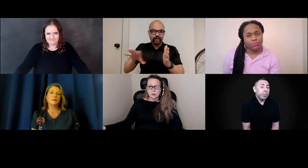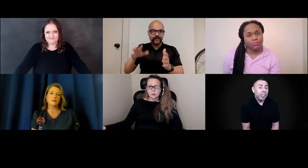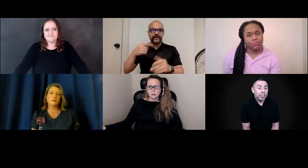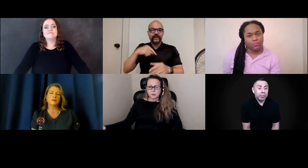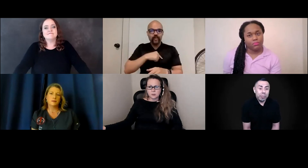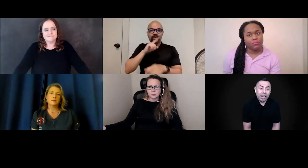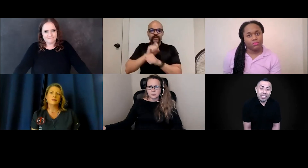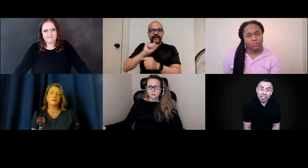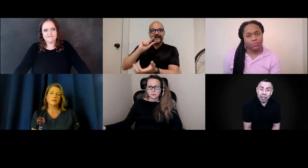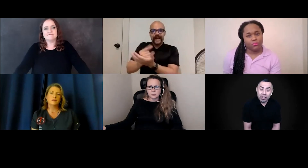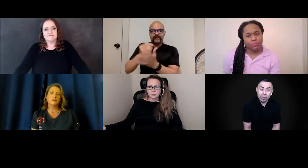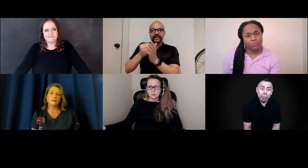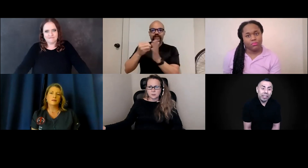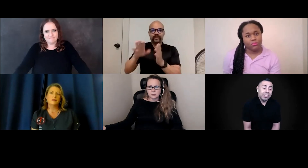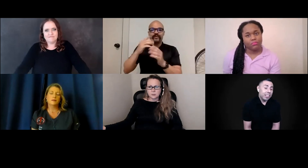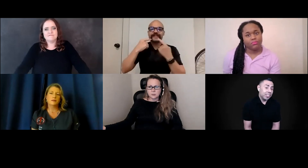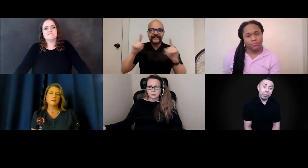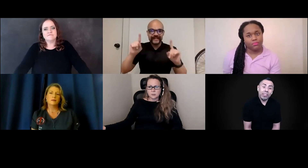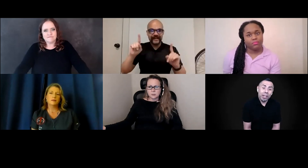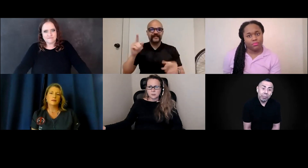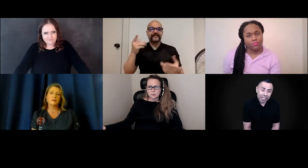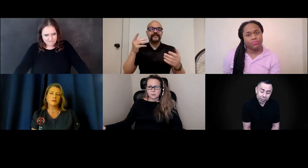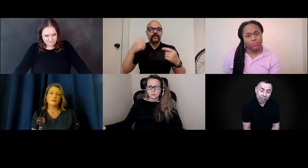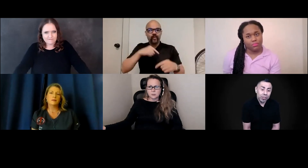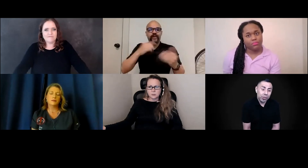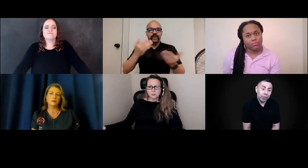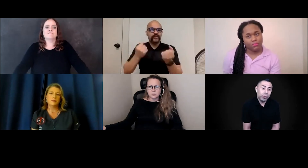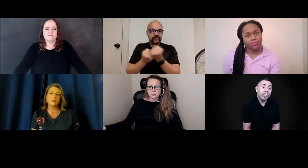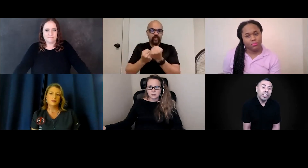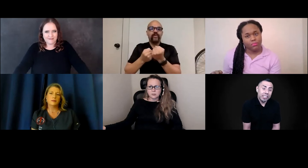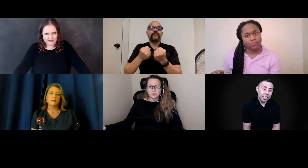And again some professors might be hesitant about it, but it's not about them. It's about the student.